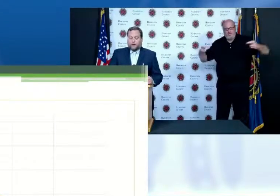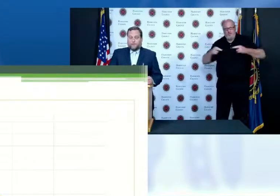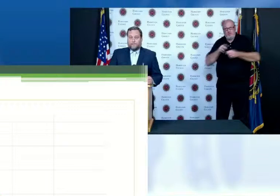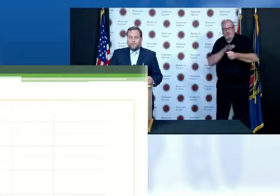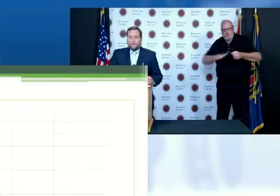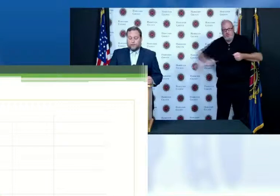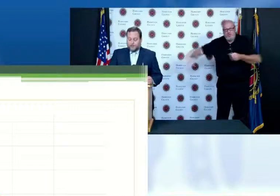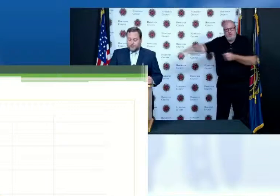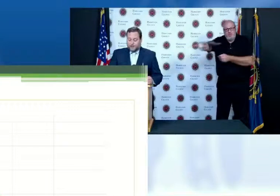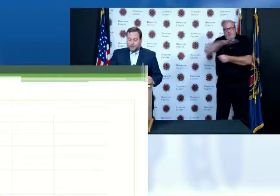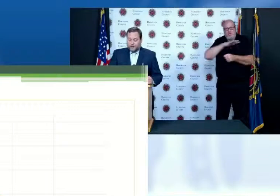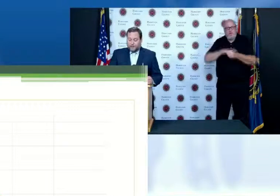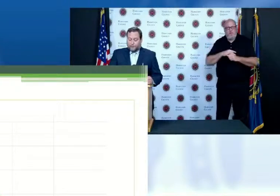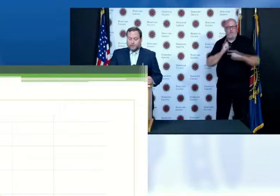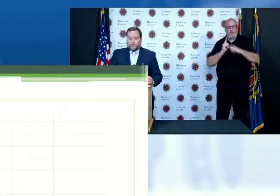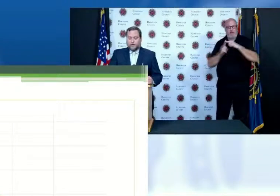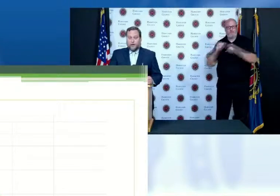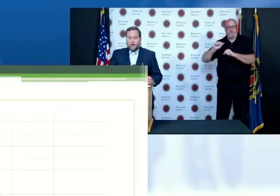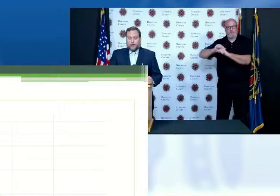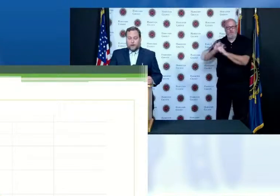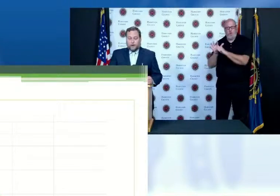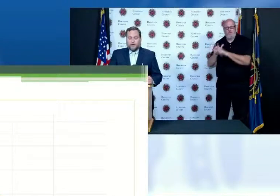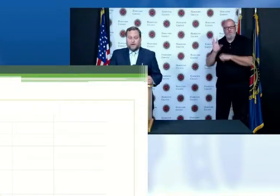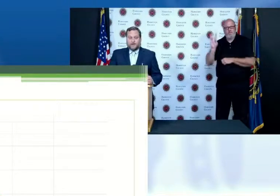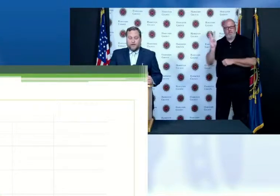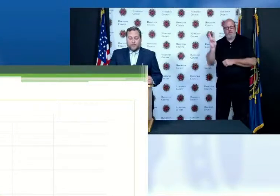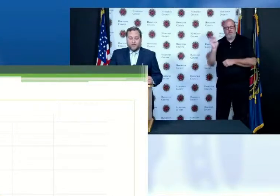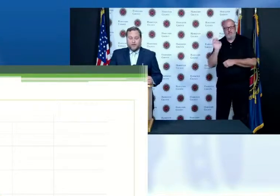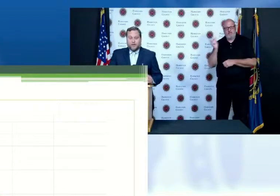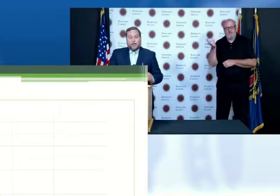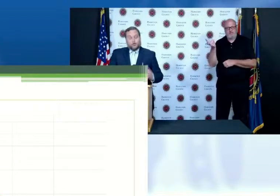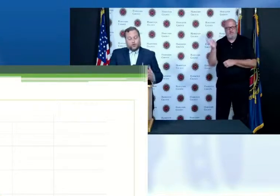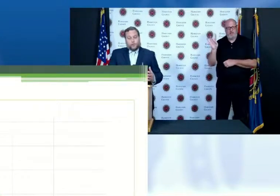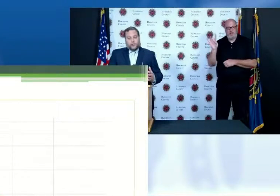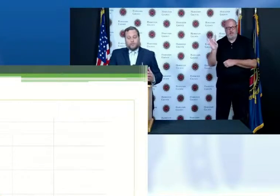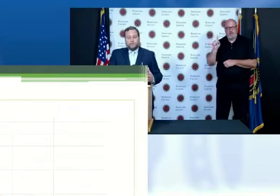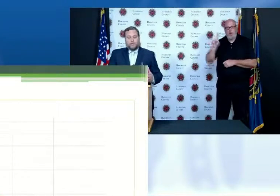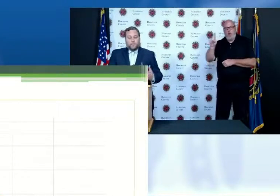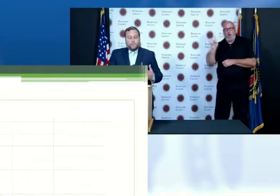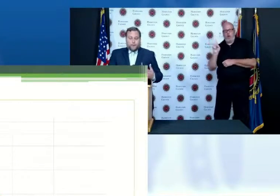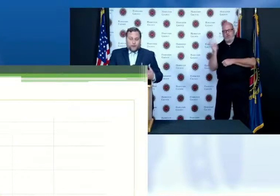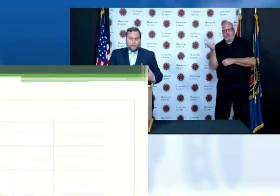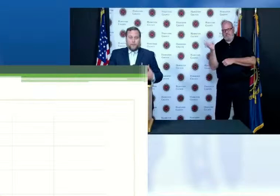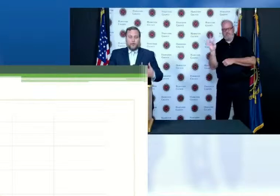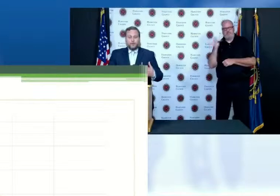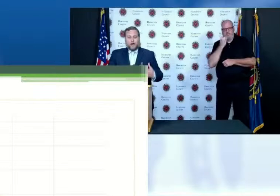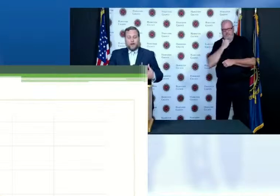are 53 patients of which 38 are on ventilators so this is a really important number we are tracking